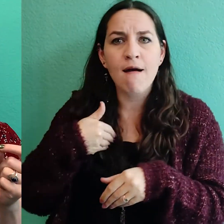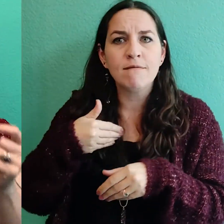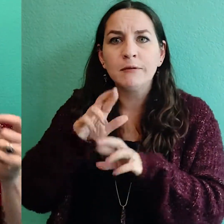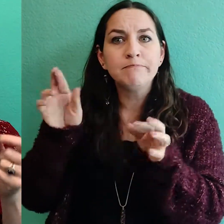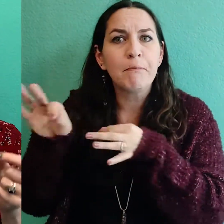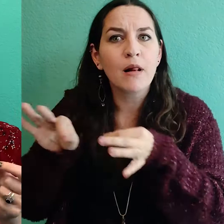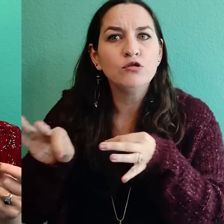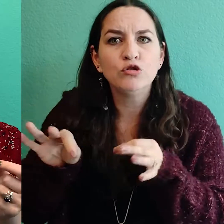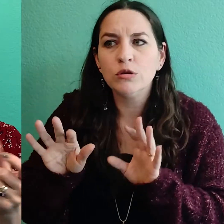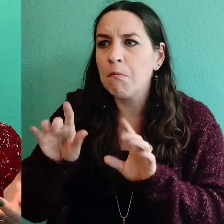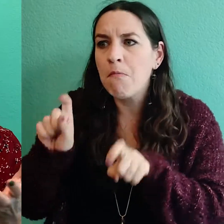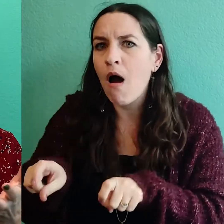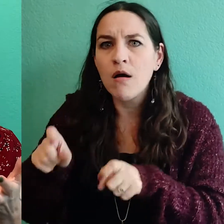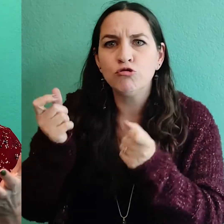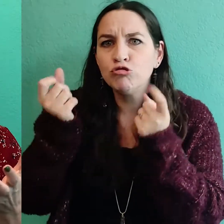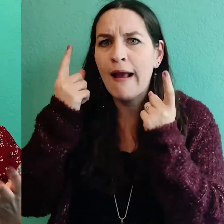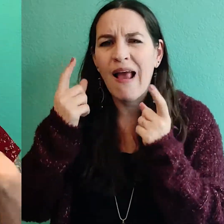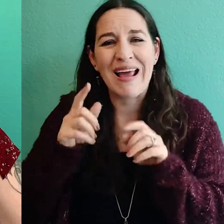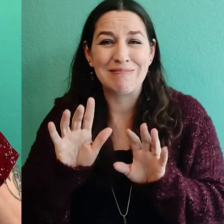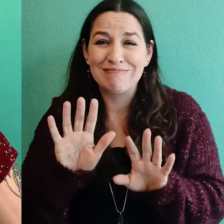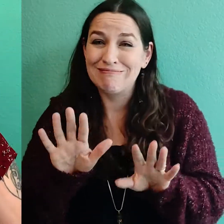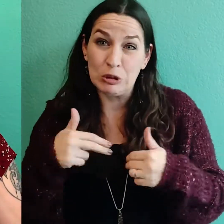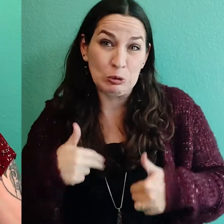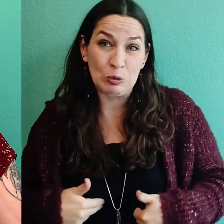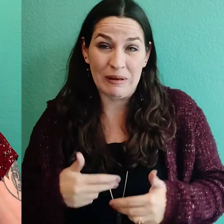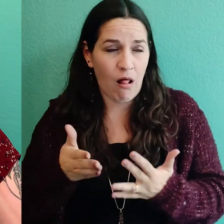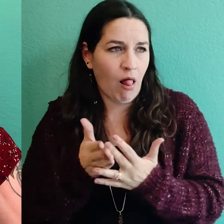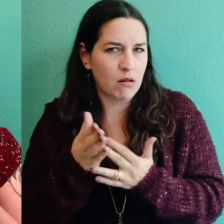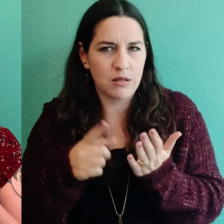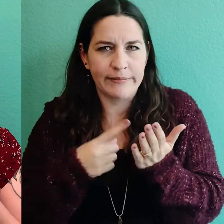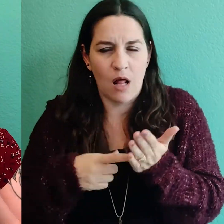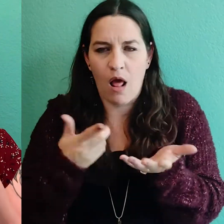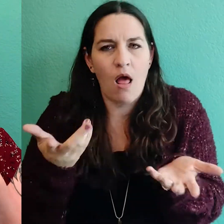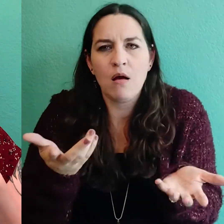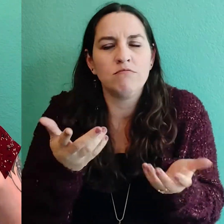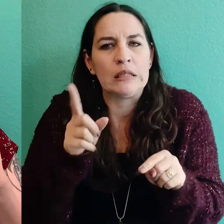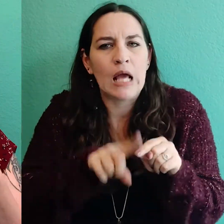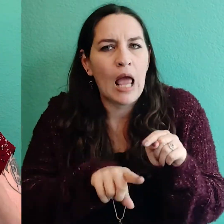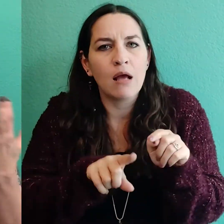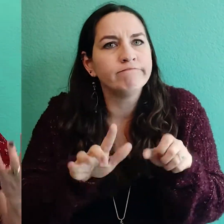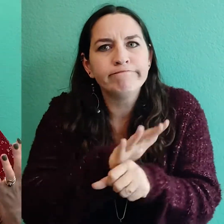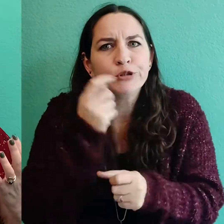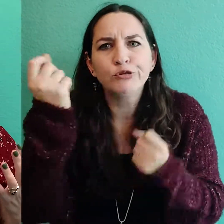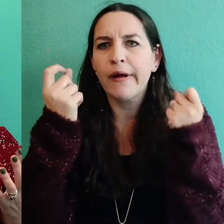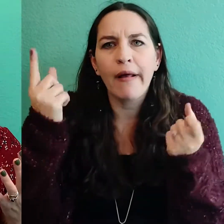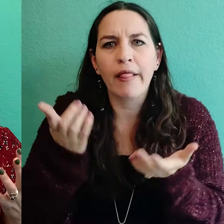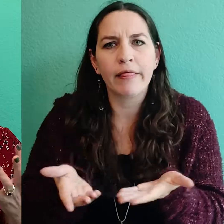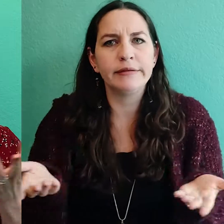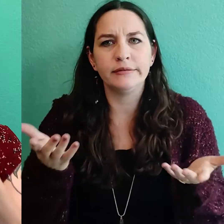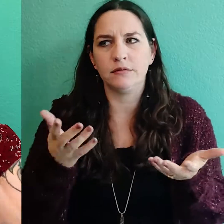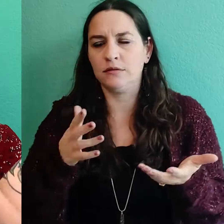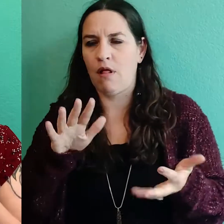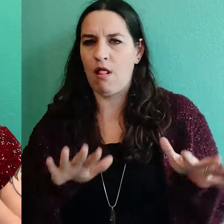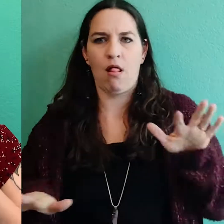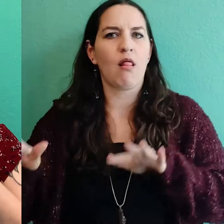But that's not always possible when you're talking about the human experience. So when you let go of words and you embrace